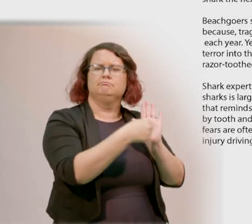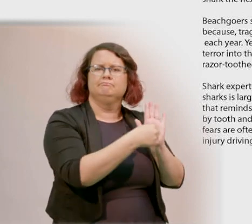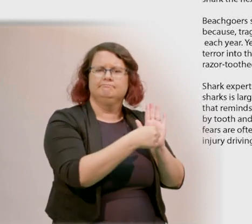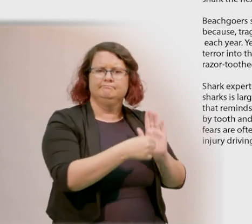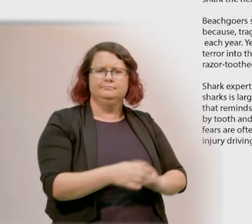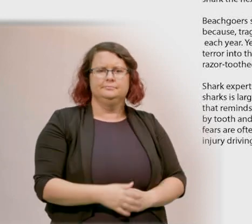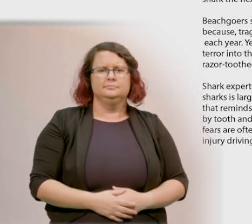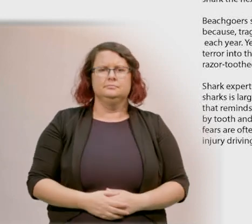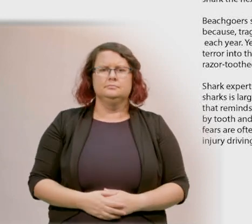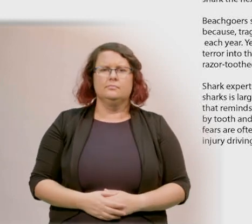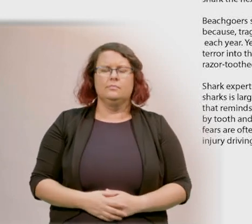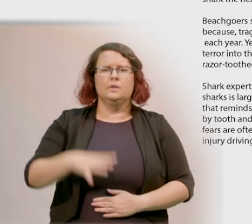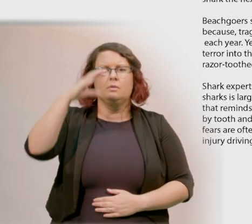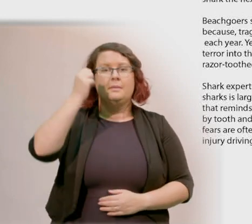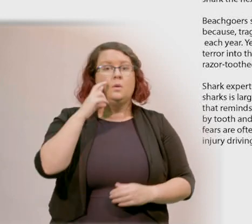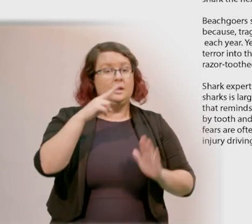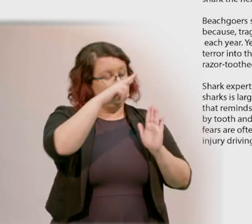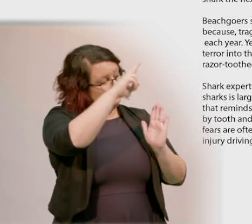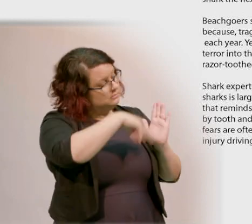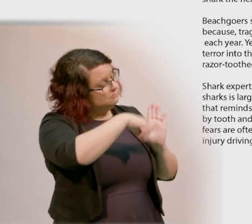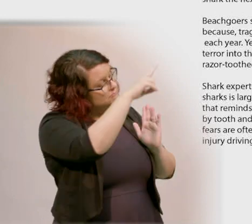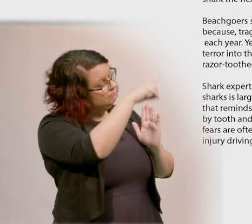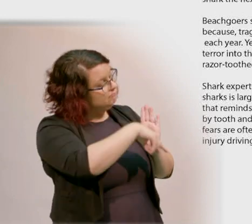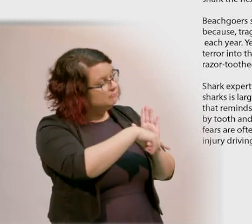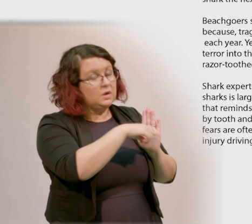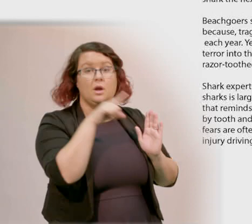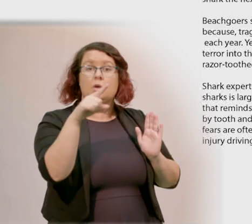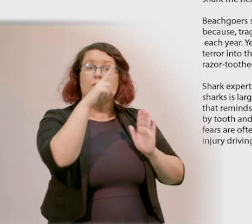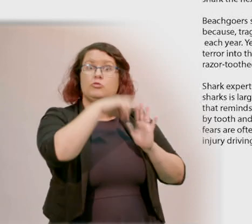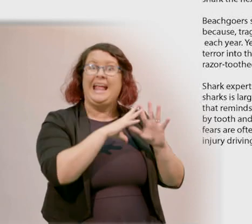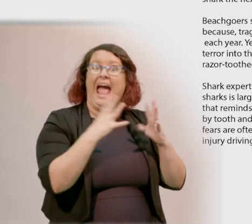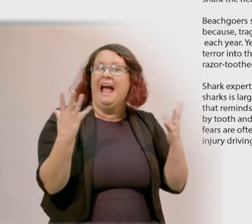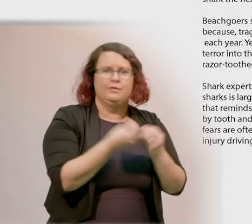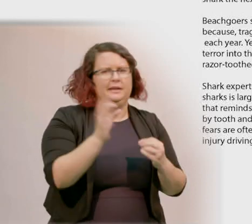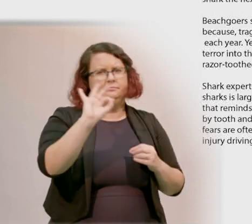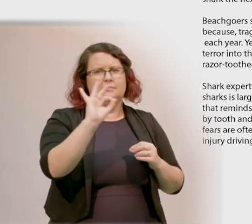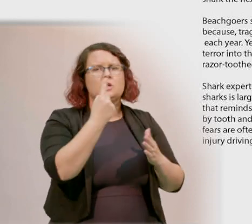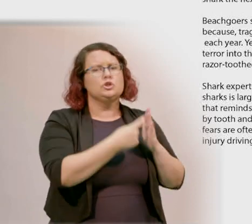Remember, in skimming your eyes over the text, you are not reading every word.